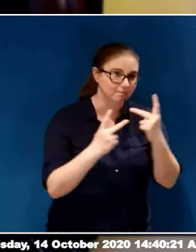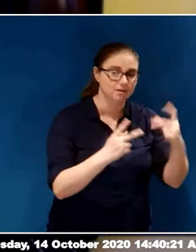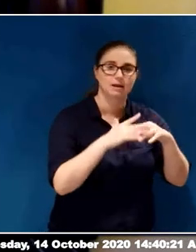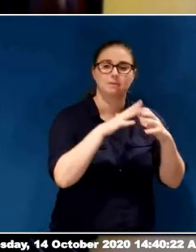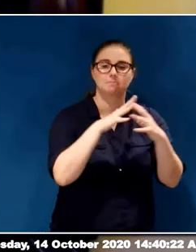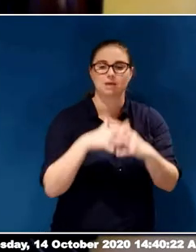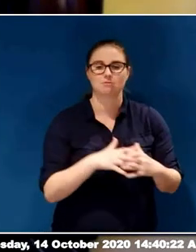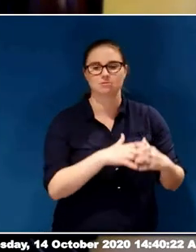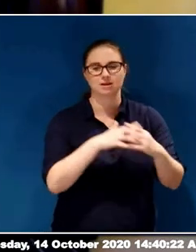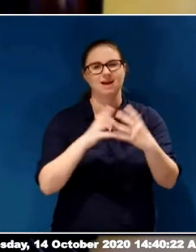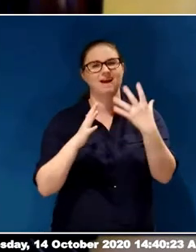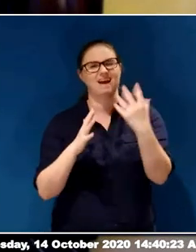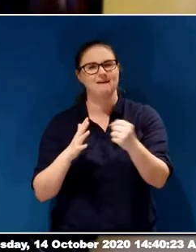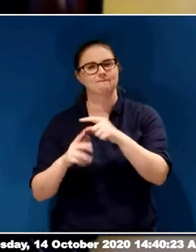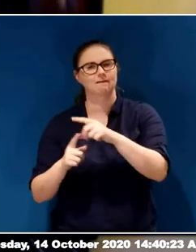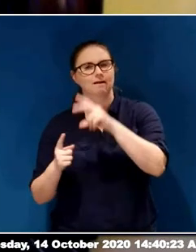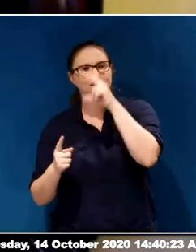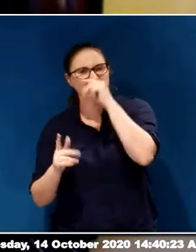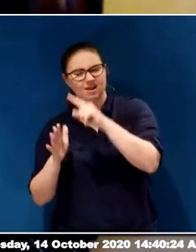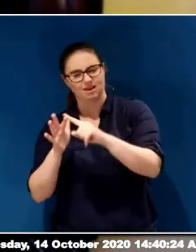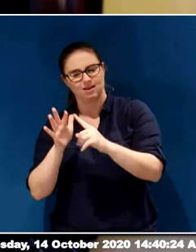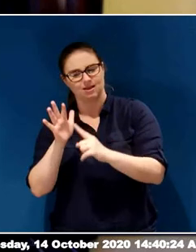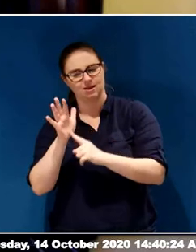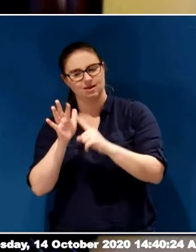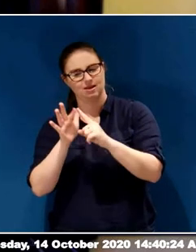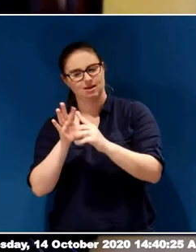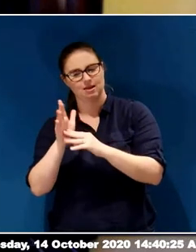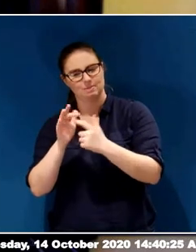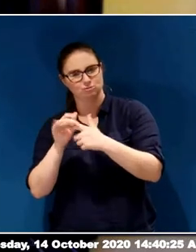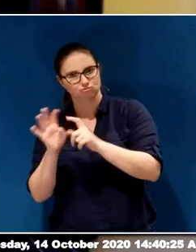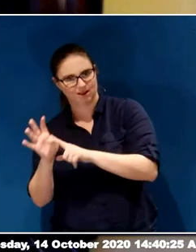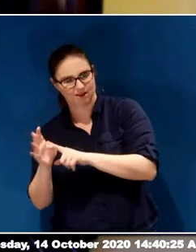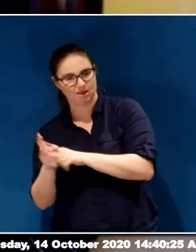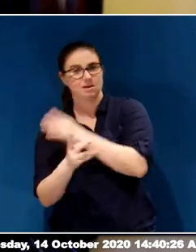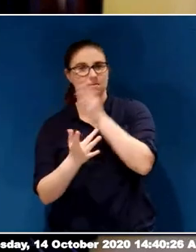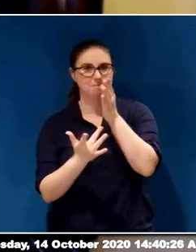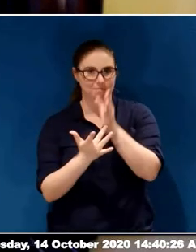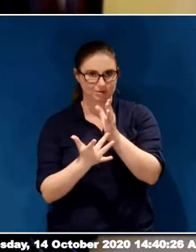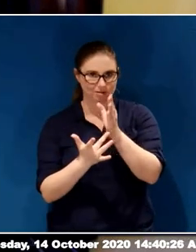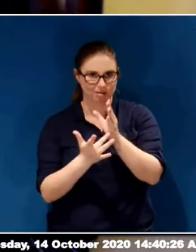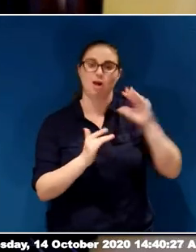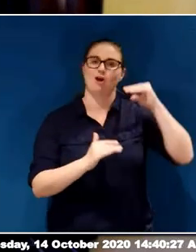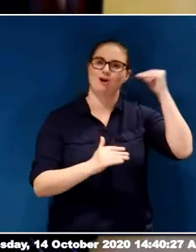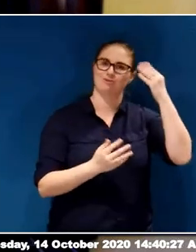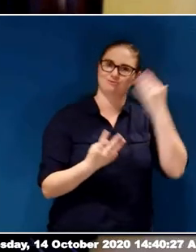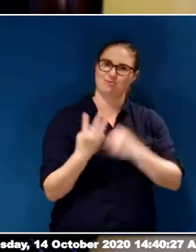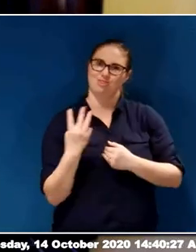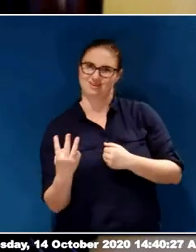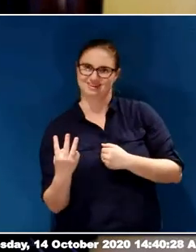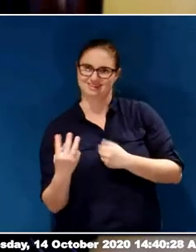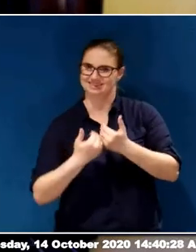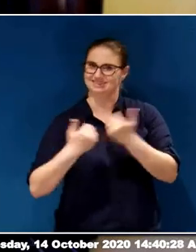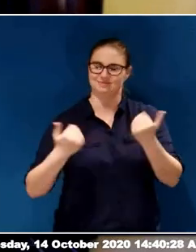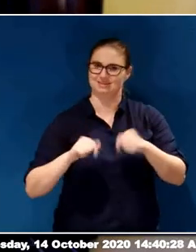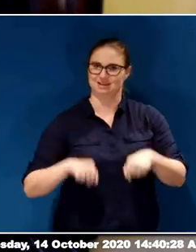So --- They are also run at a local level, aren't they? DR de BRUIN: They are, and so that is something I would really like to